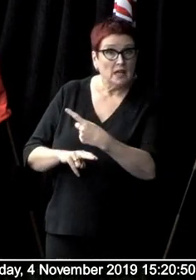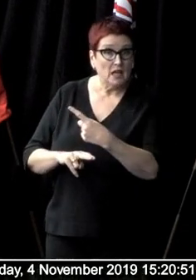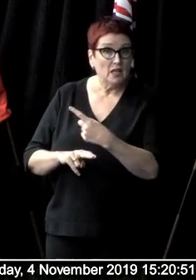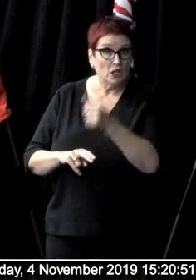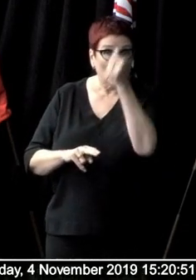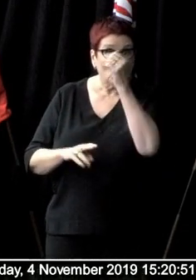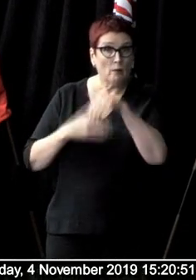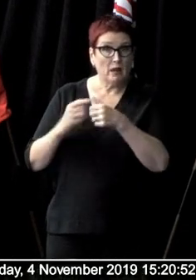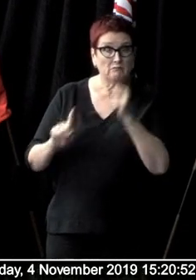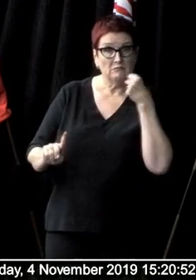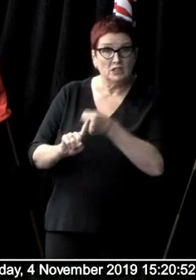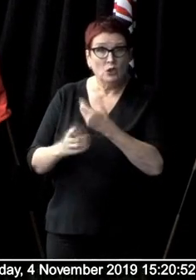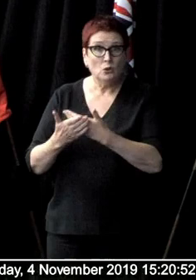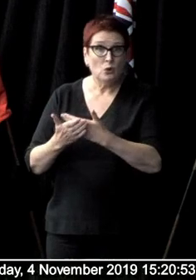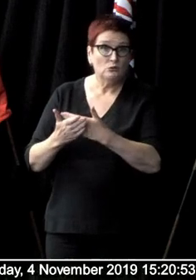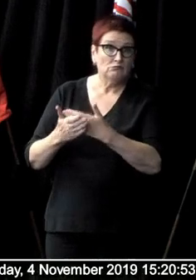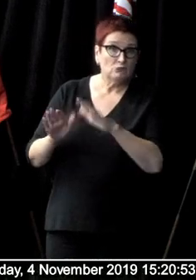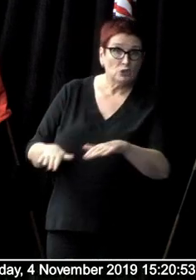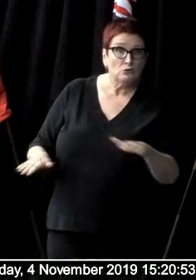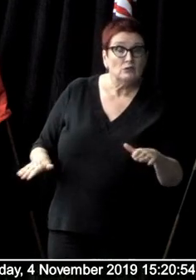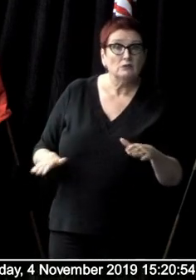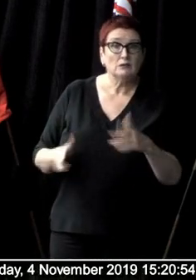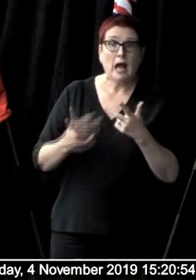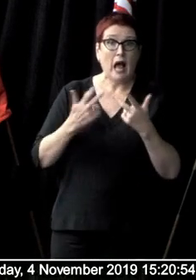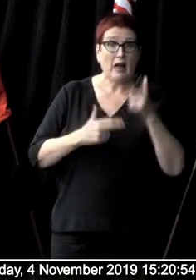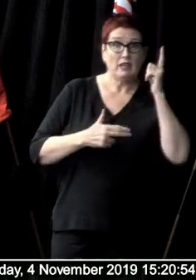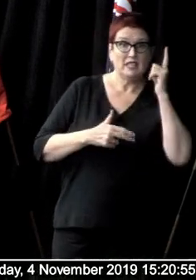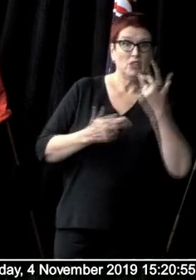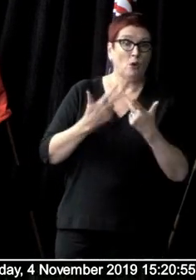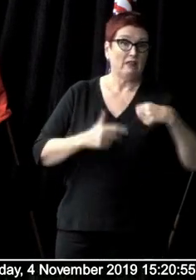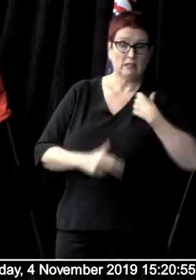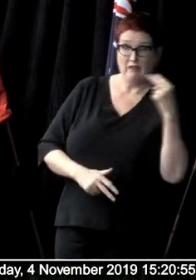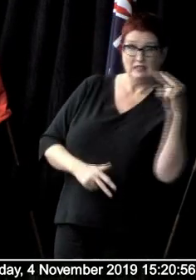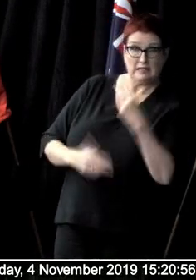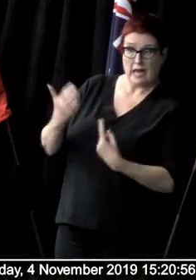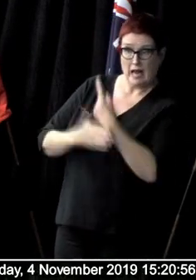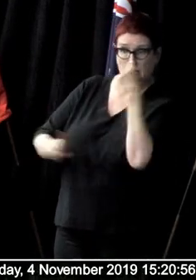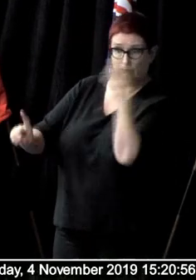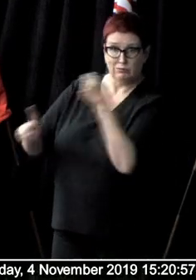children witnessed by other staff members but where those things weren’t reported? That was the case.